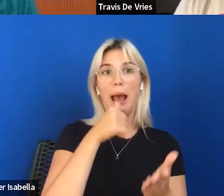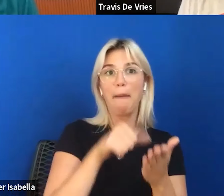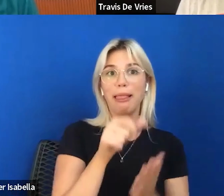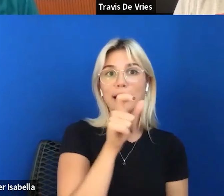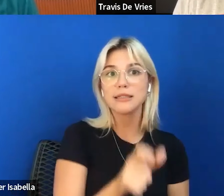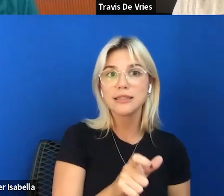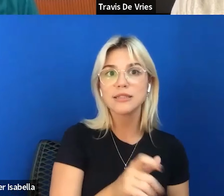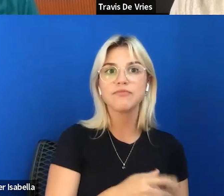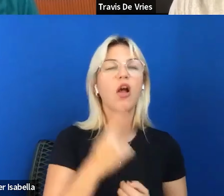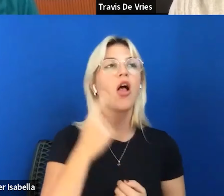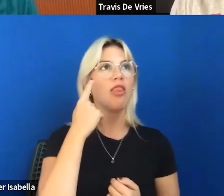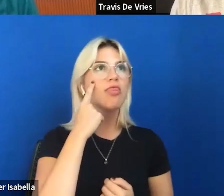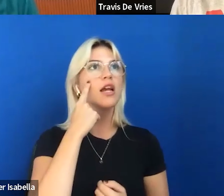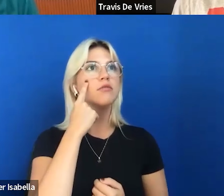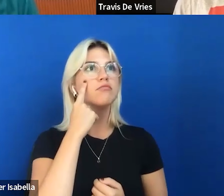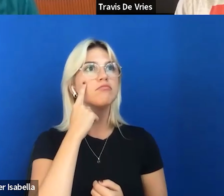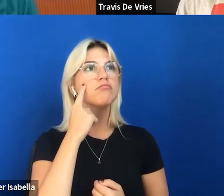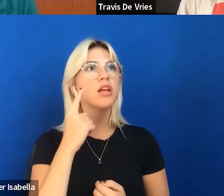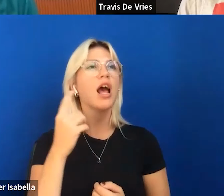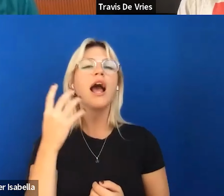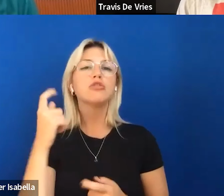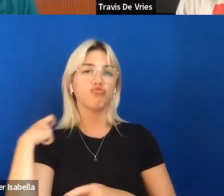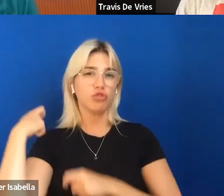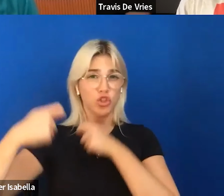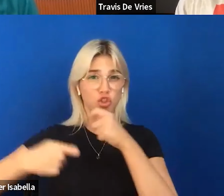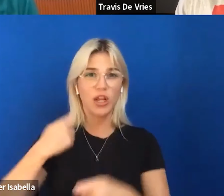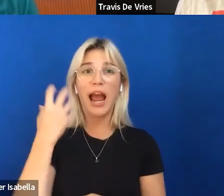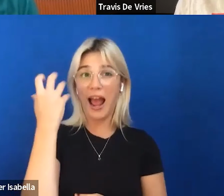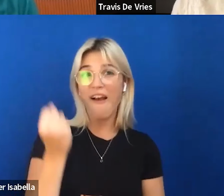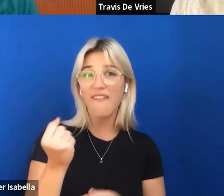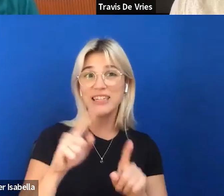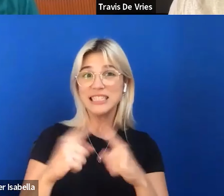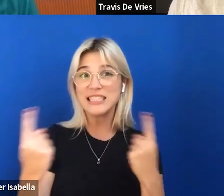yes, there has been a difference between the approaches from